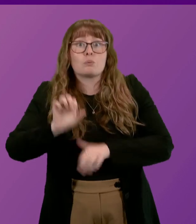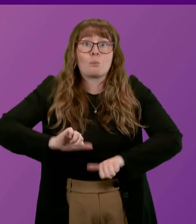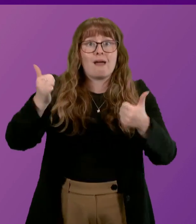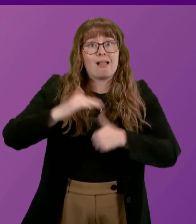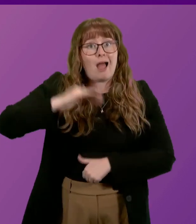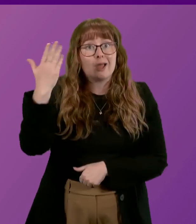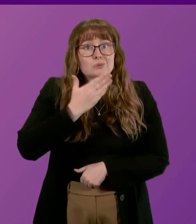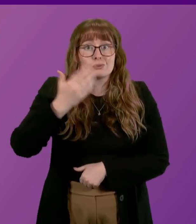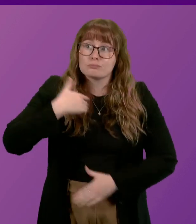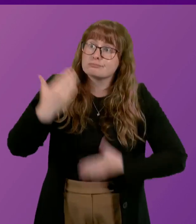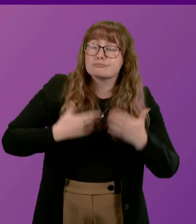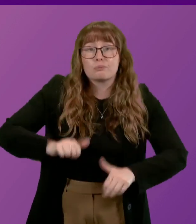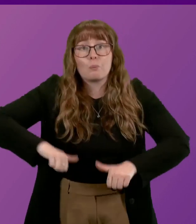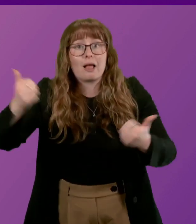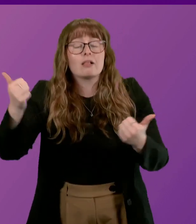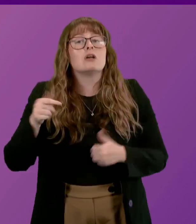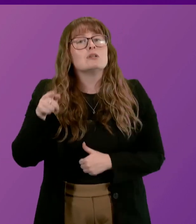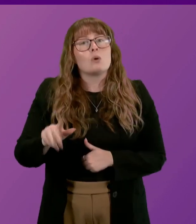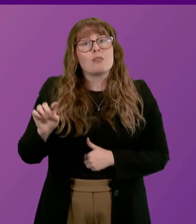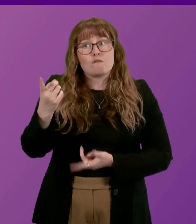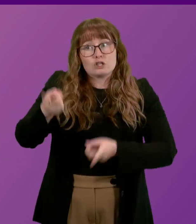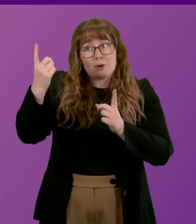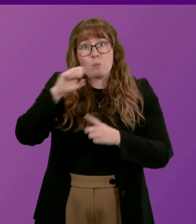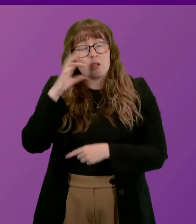Will the First Minister get the Scottish Government to contact the Home Office to